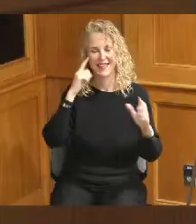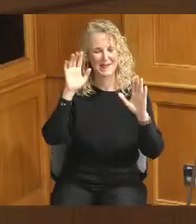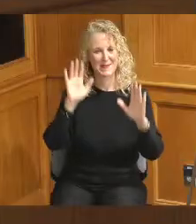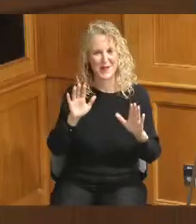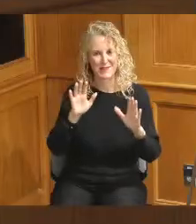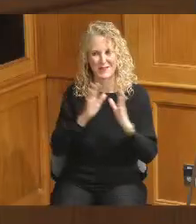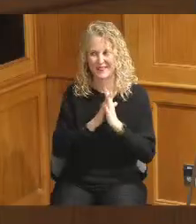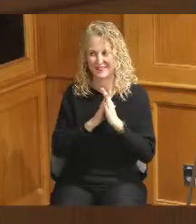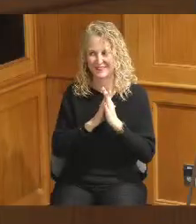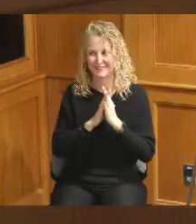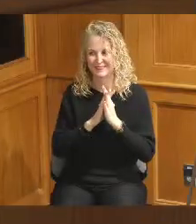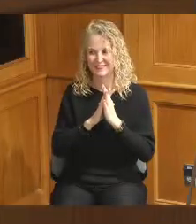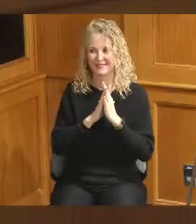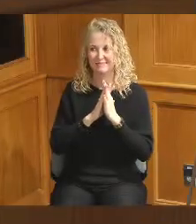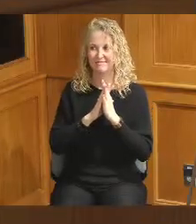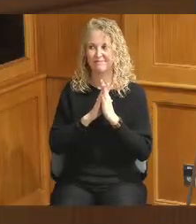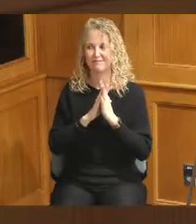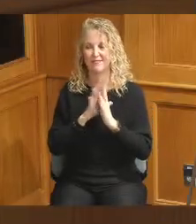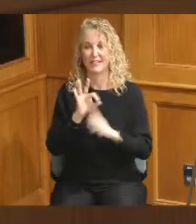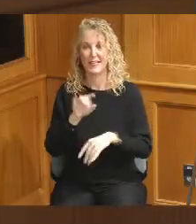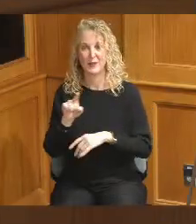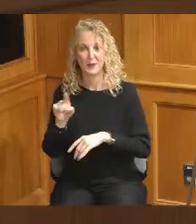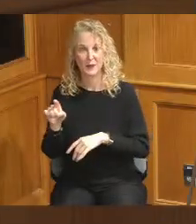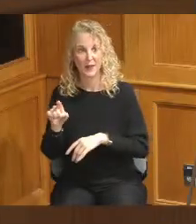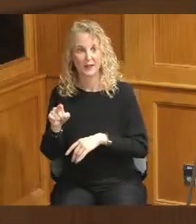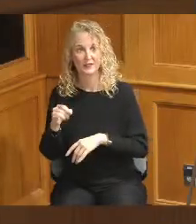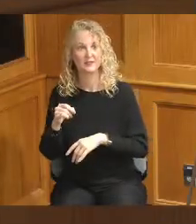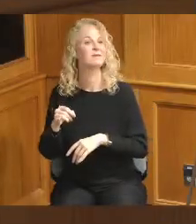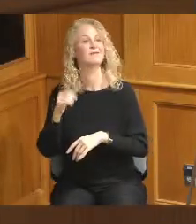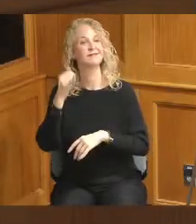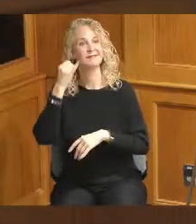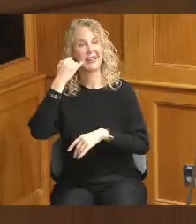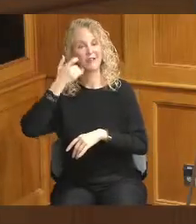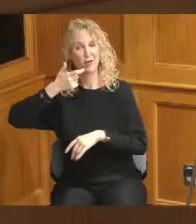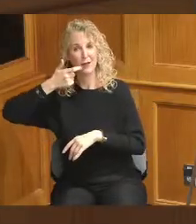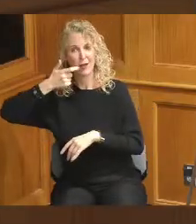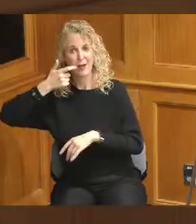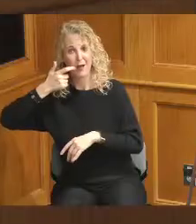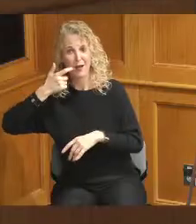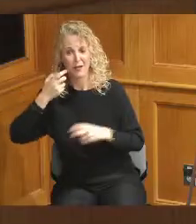of space and especially for 911 when you're taking those kinds of calls right next to somebody else